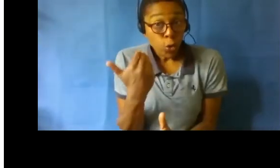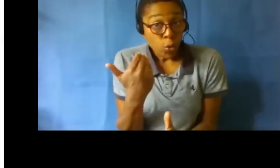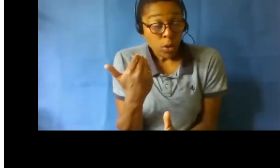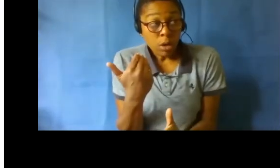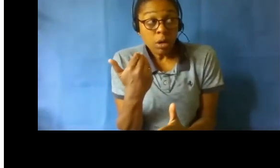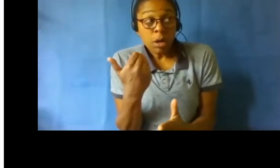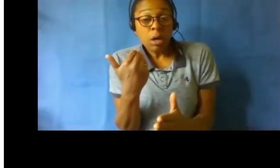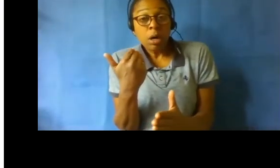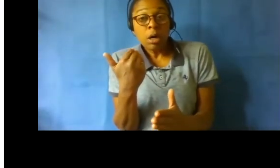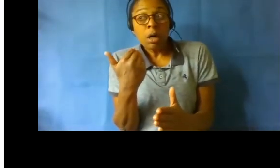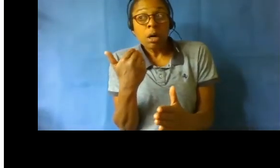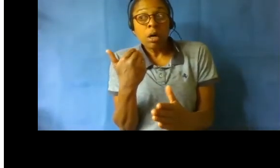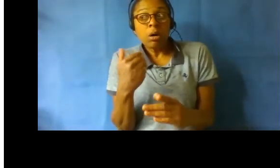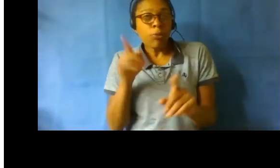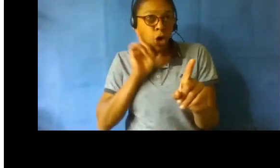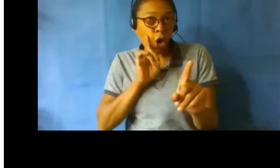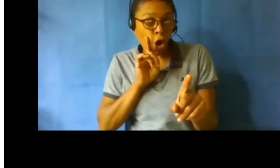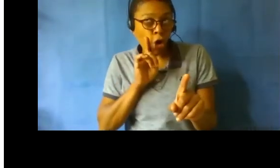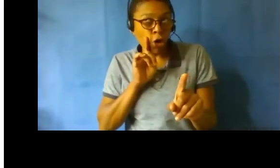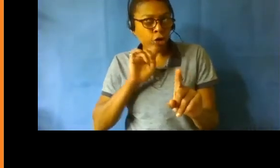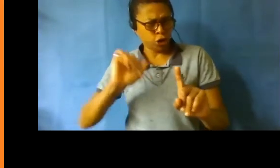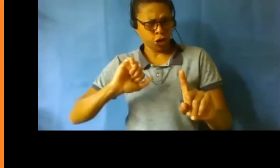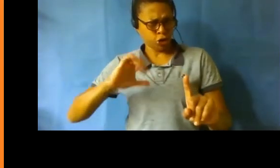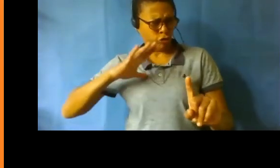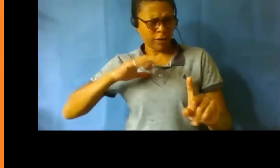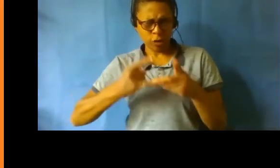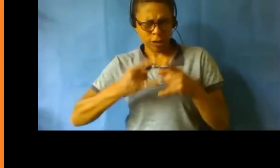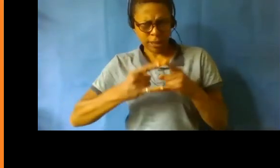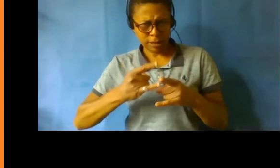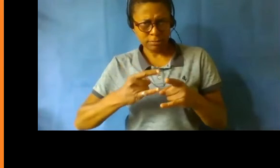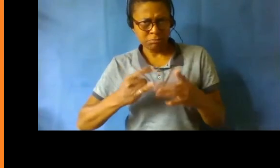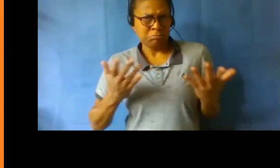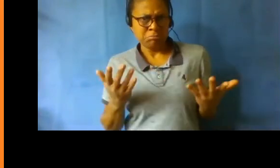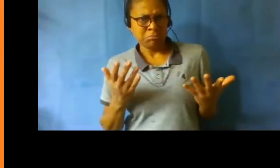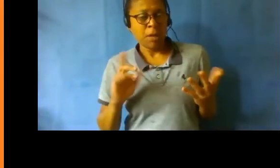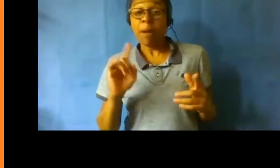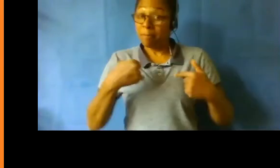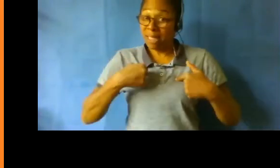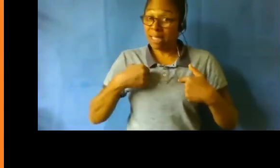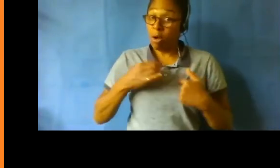make sense and of course I didn't question it black people's wariness of